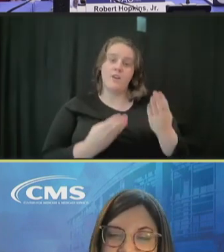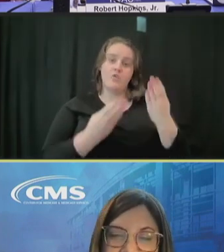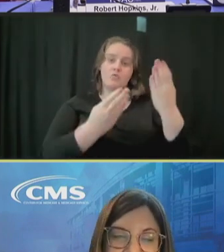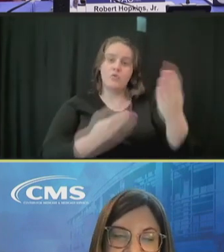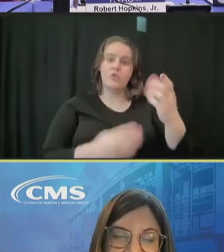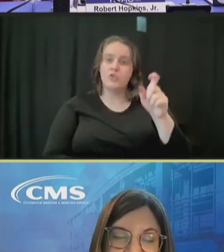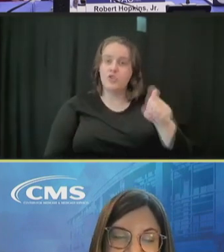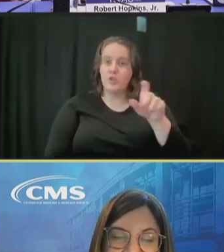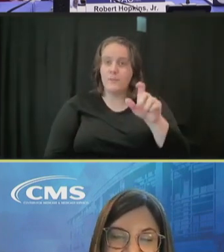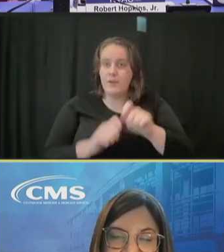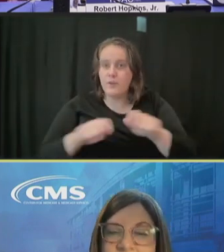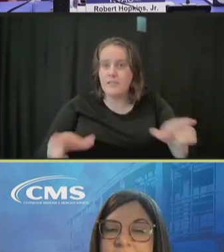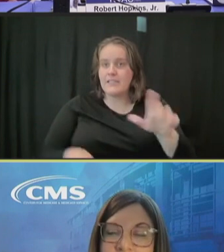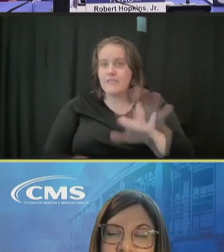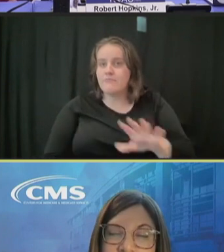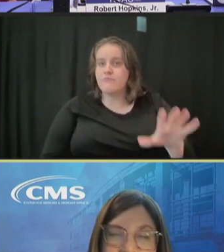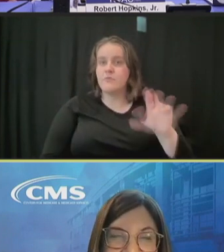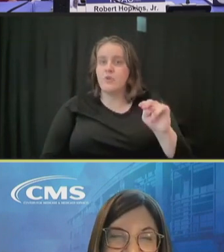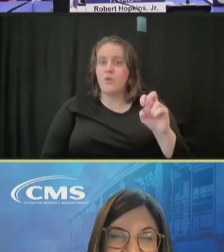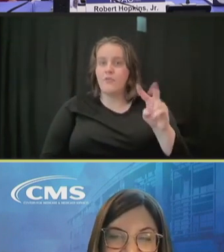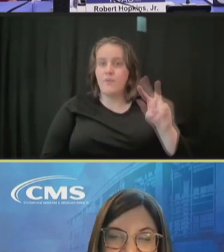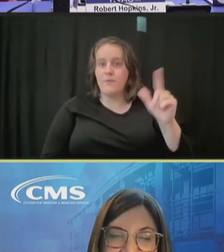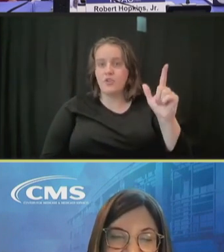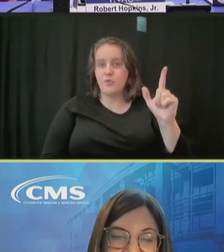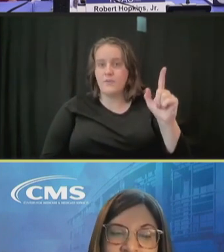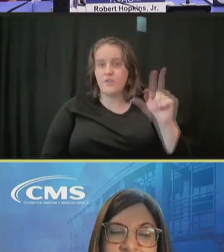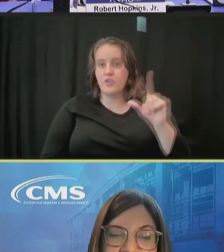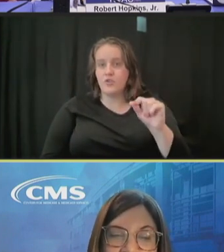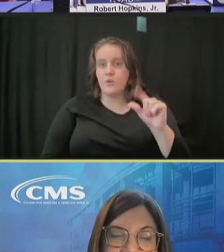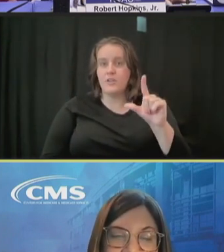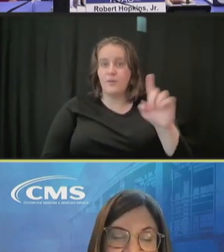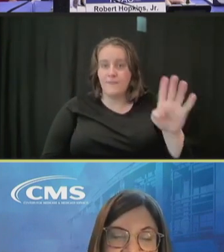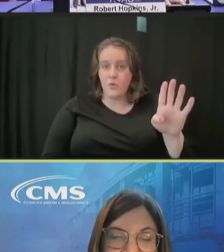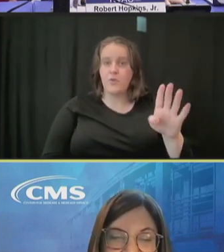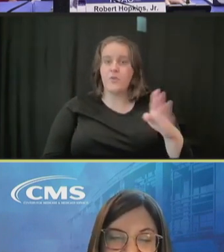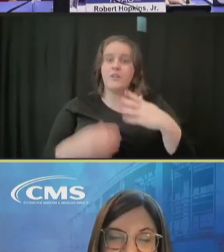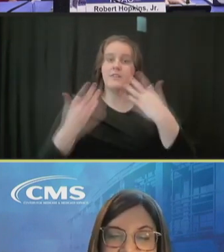2024. So, that's it for Medicare. And I'll turn it over to our CMS colleague